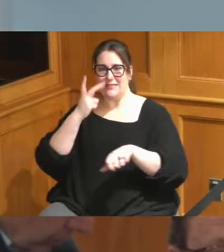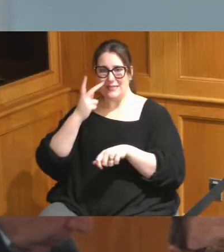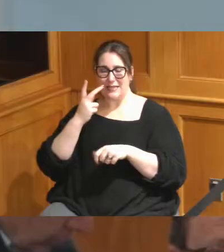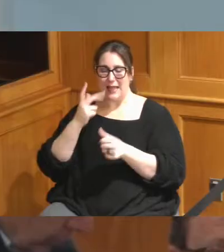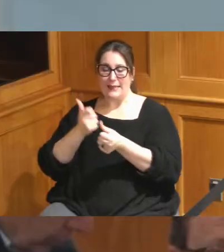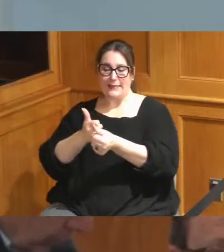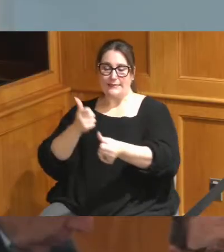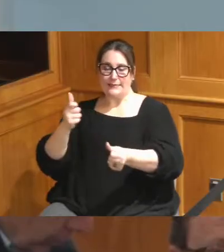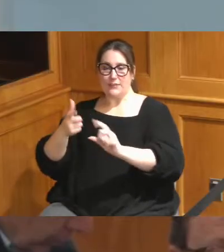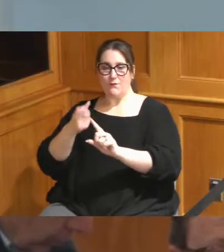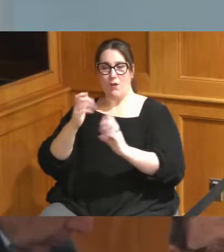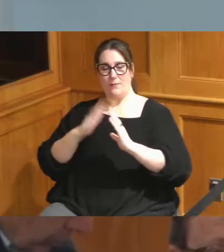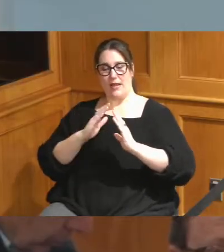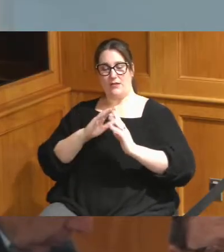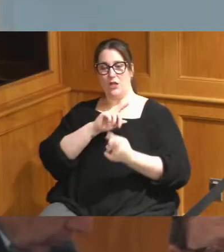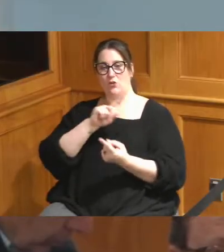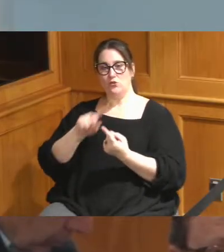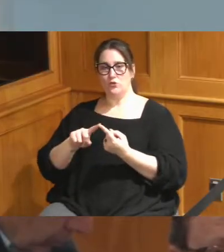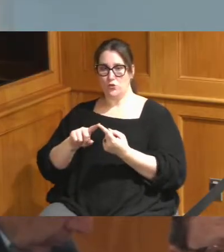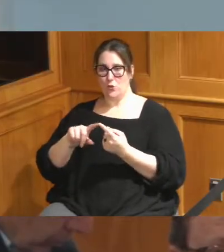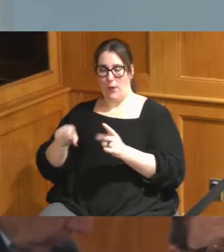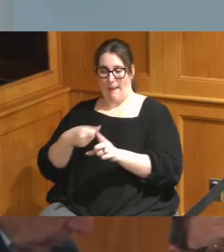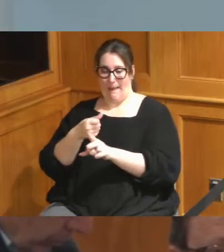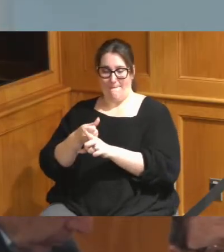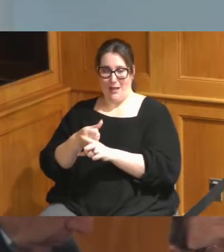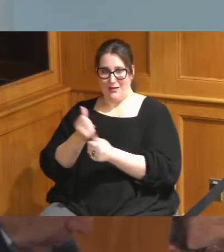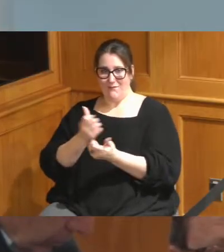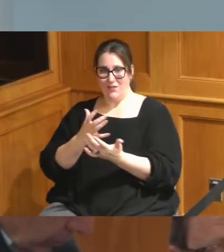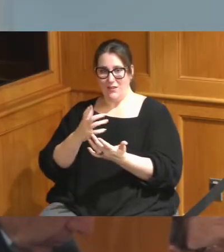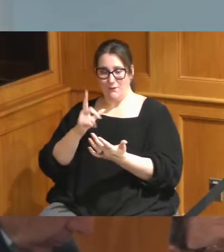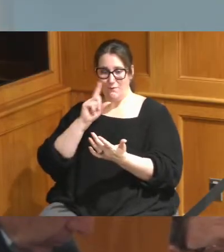from downtown to probably minimal impact from from downtown and there's an elevation change